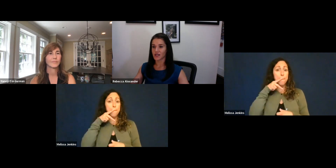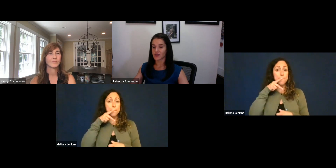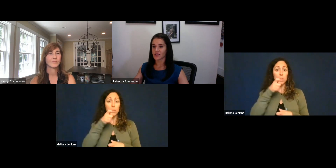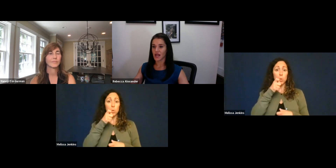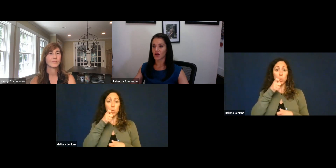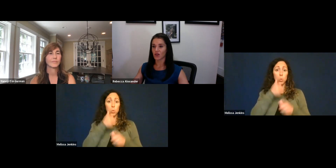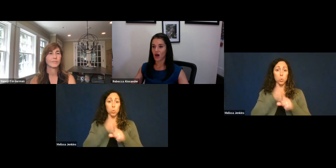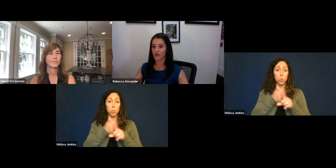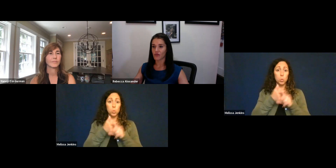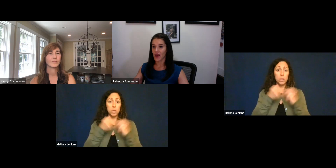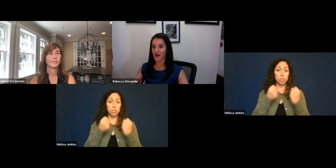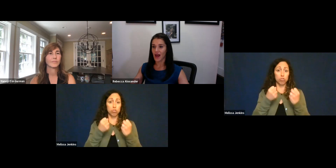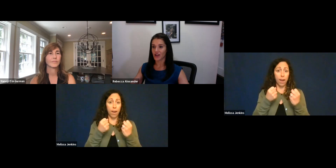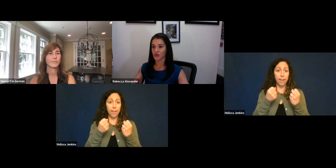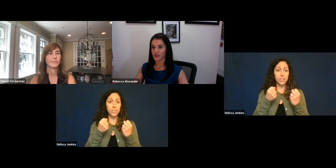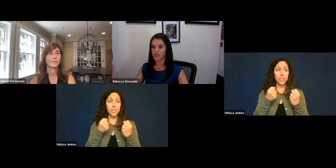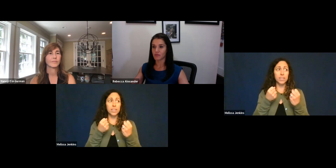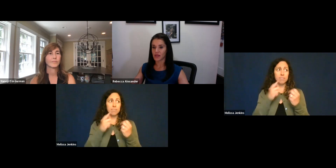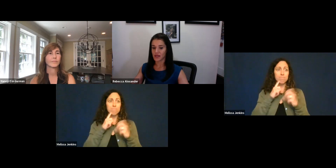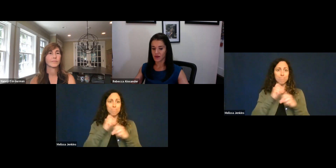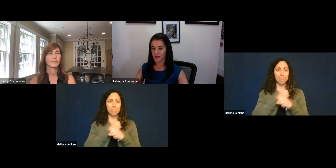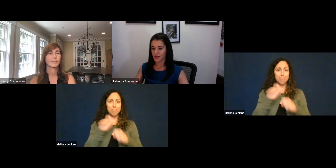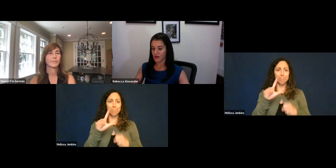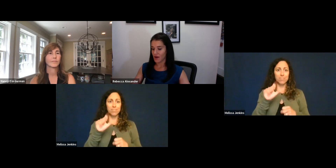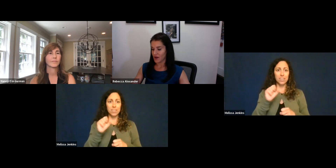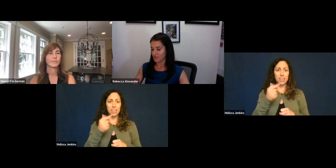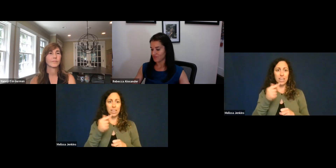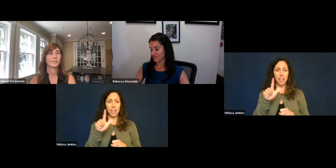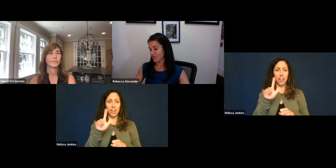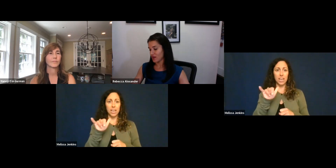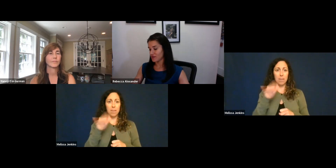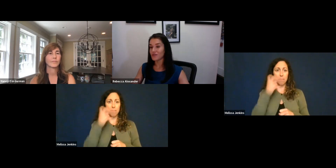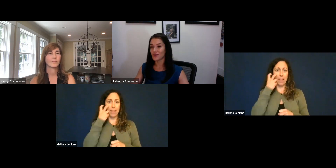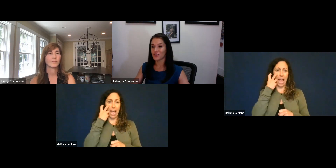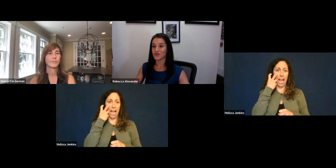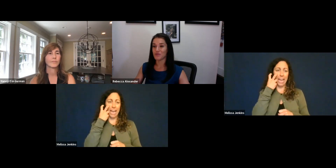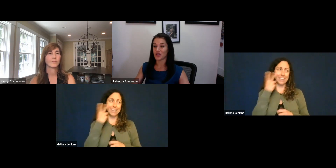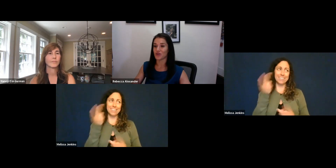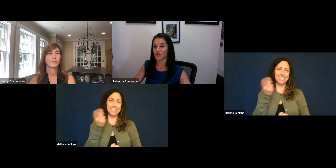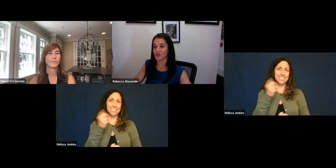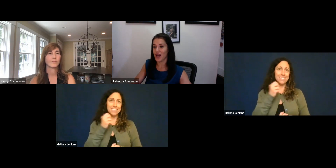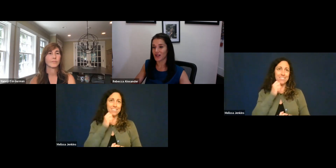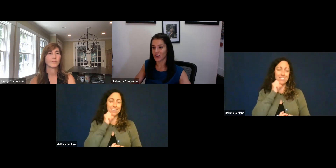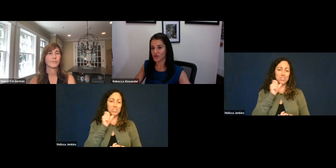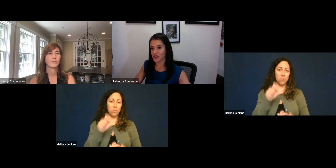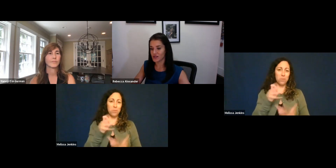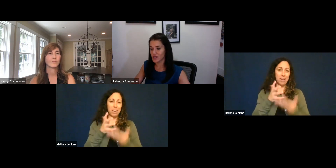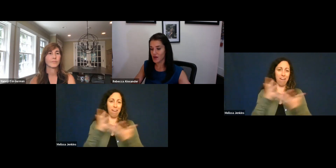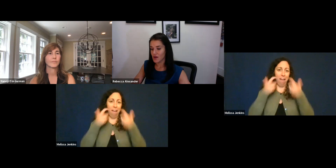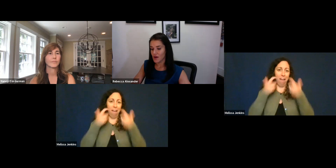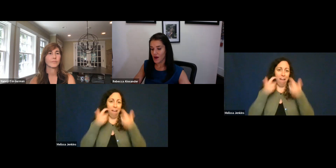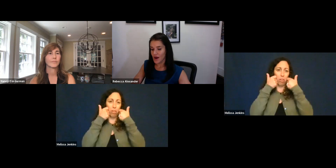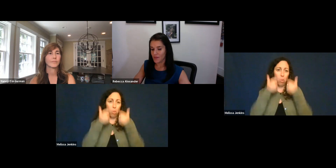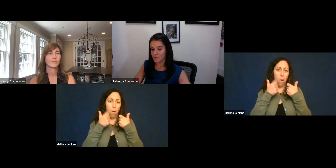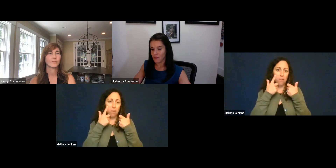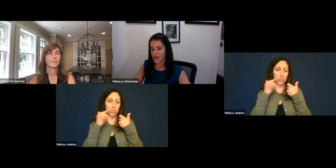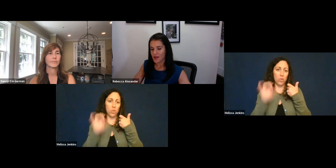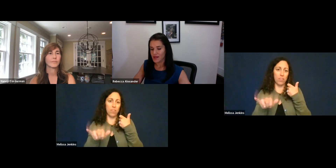Doesn't take a lot for that actually to be your diagnosis.